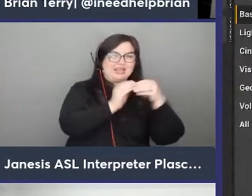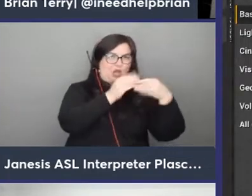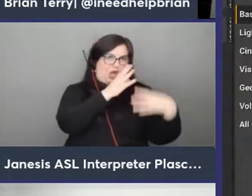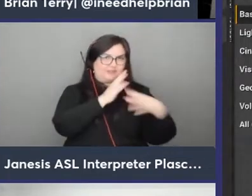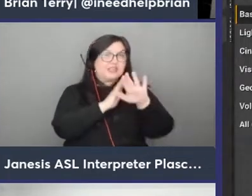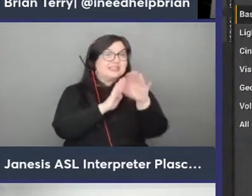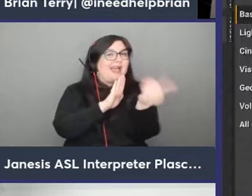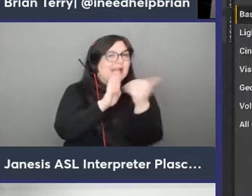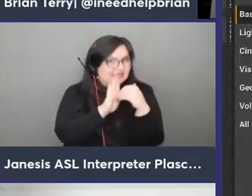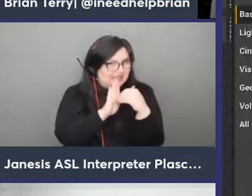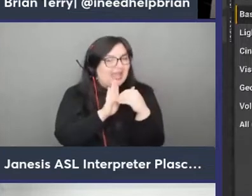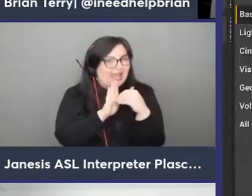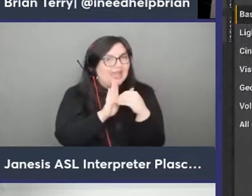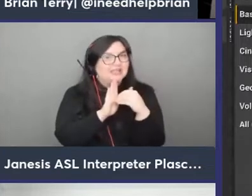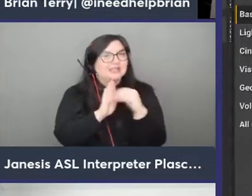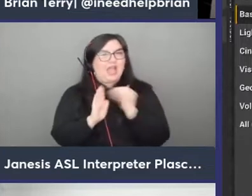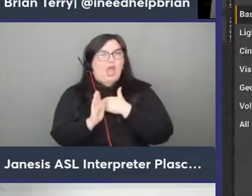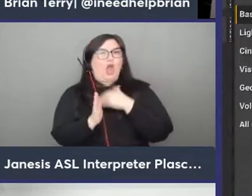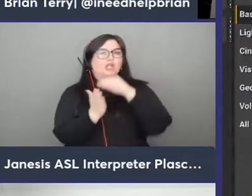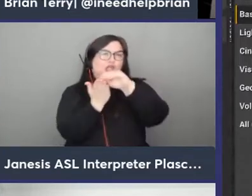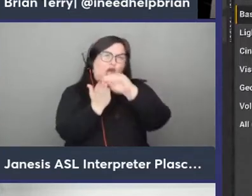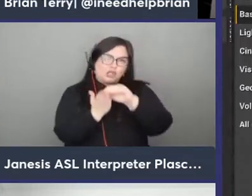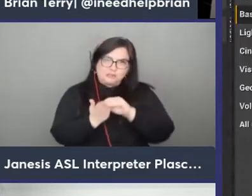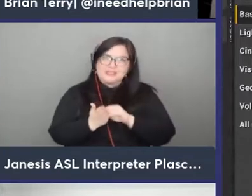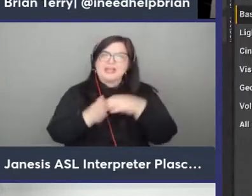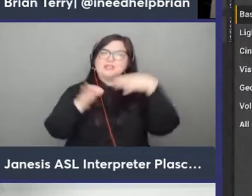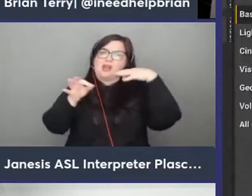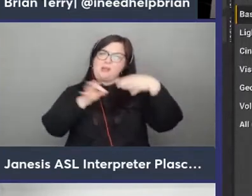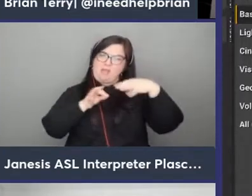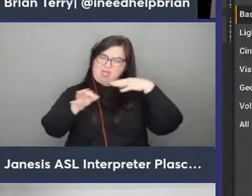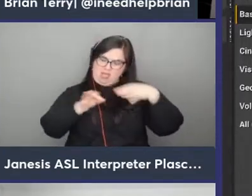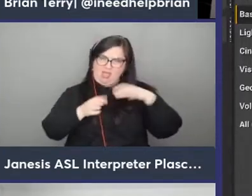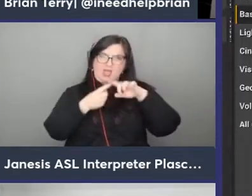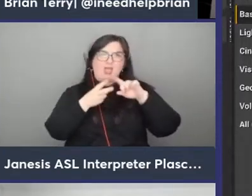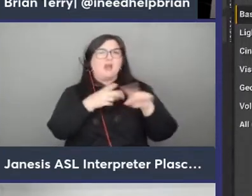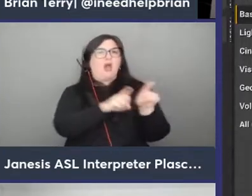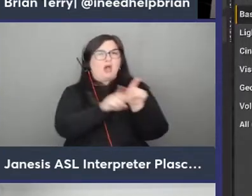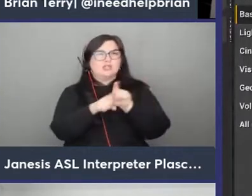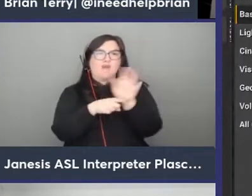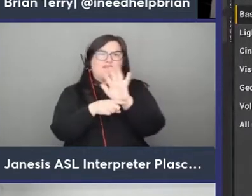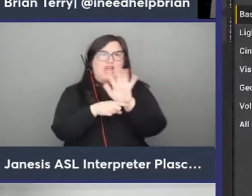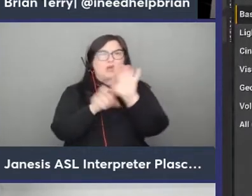explained very well in our documentation and our videos as well so you can kind of take a look at them.